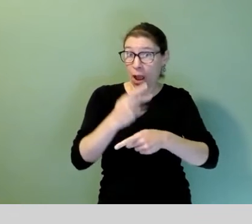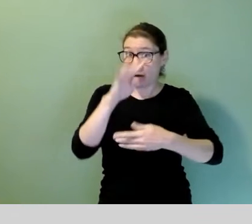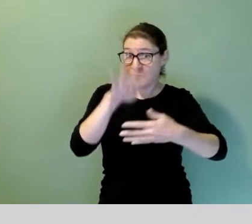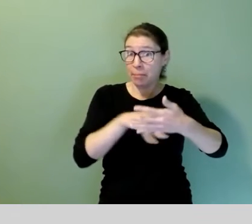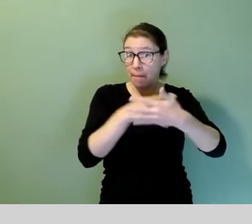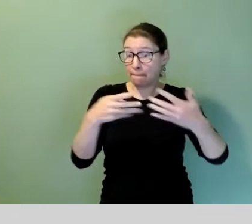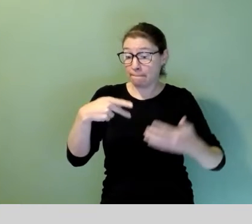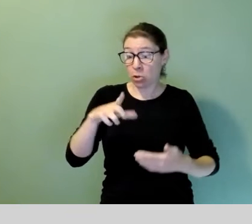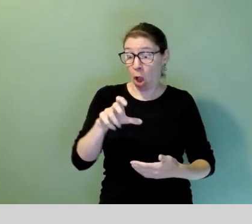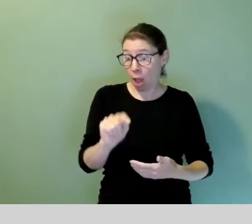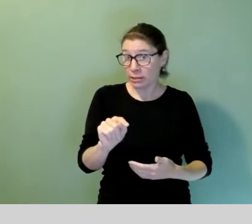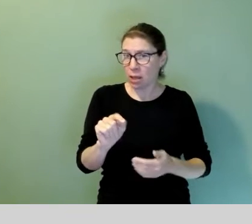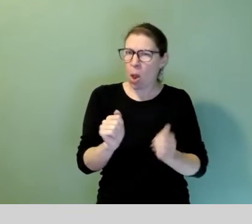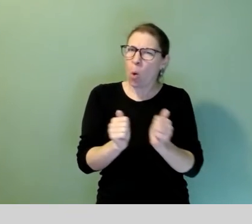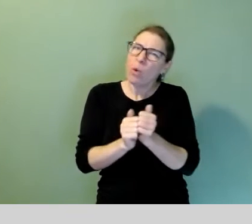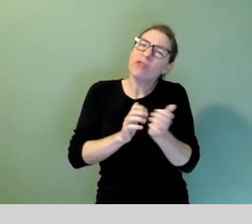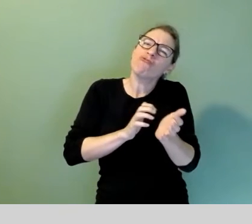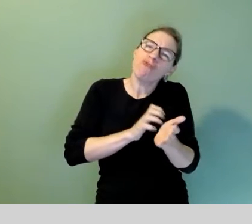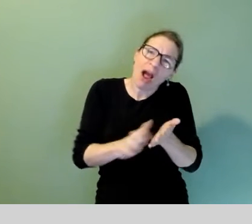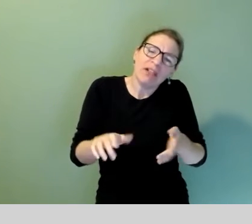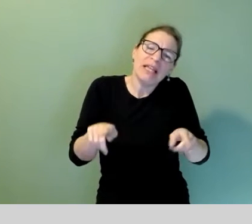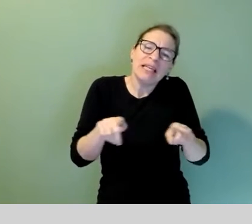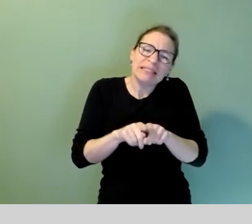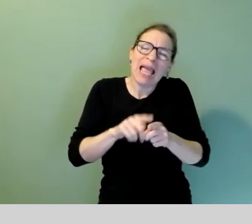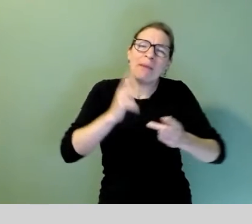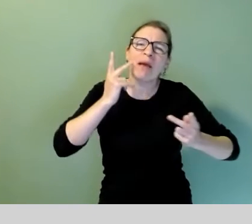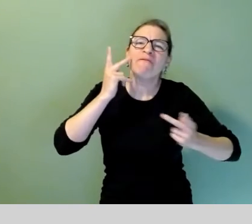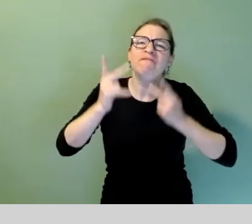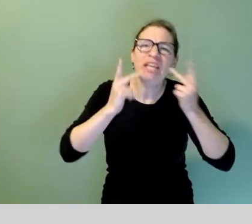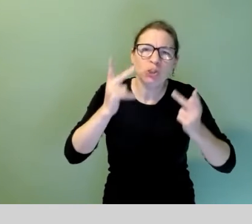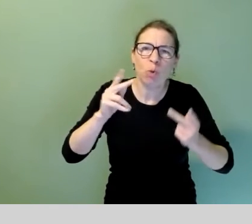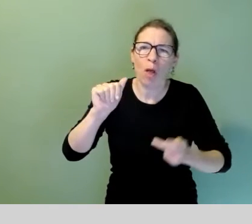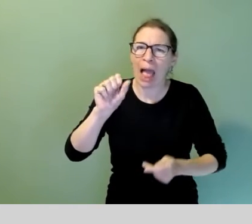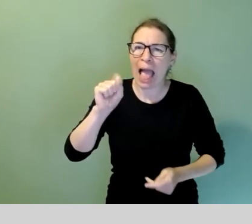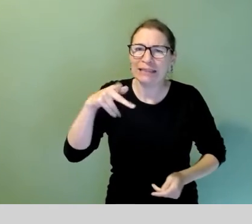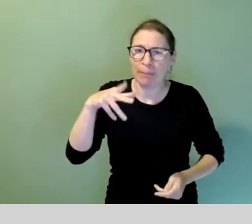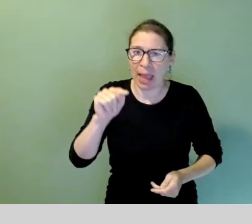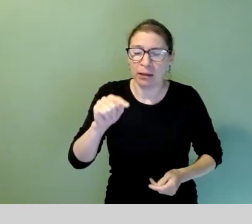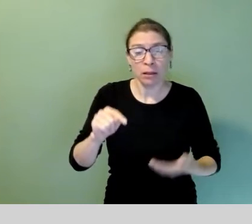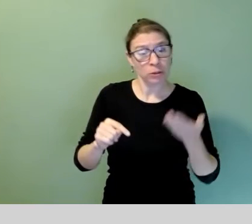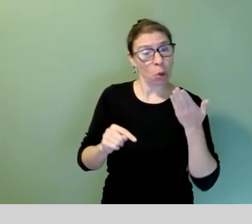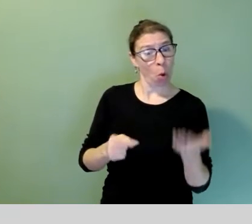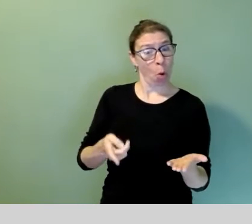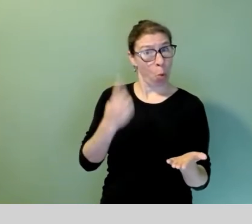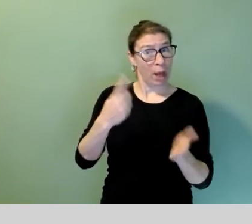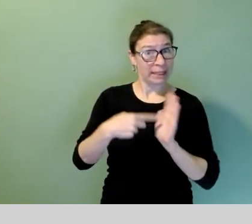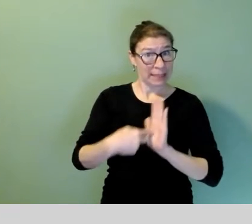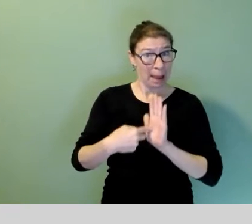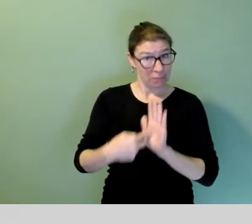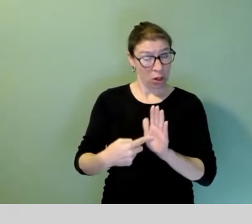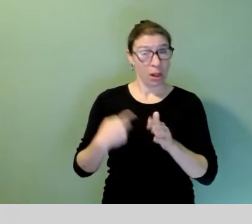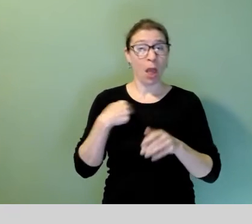with approximately the same aspect, visual aspect. So here is an example, here we're using